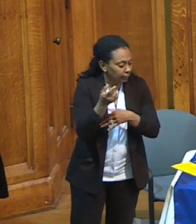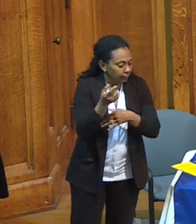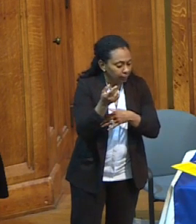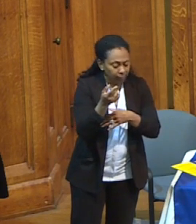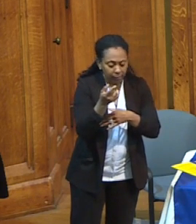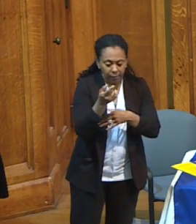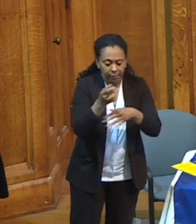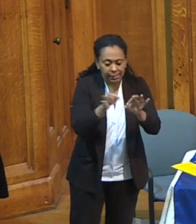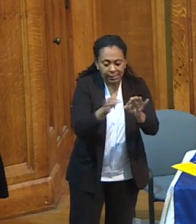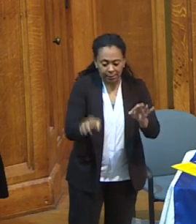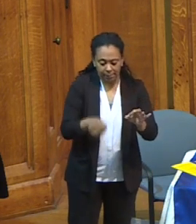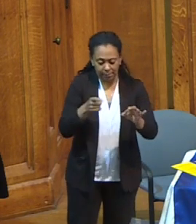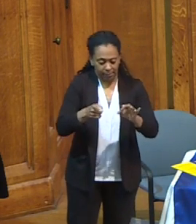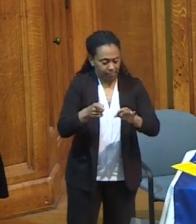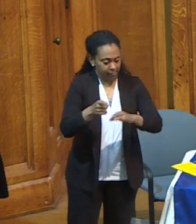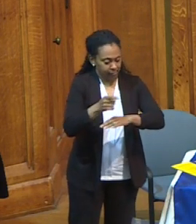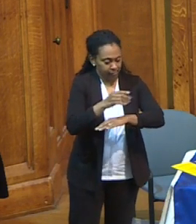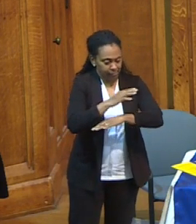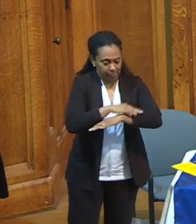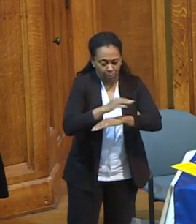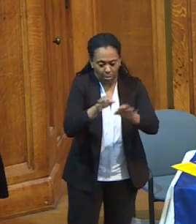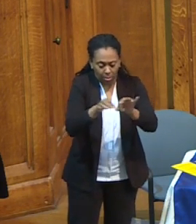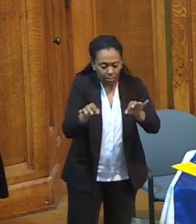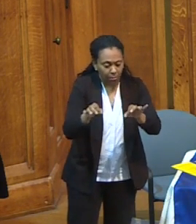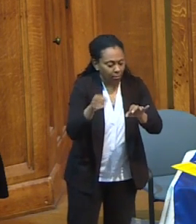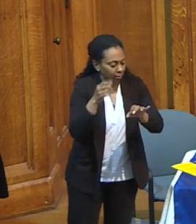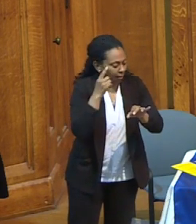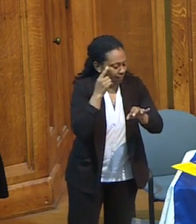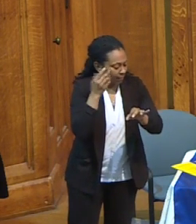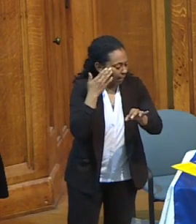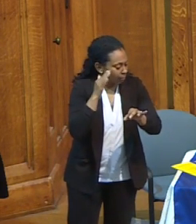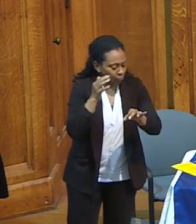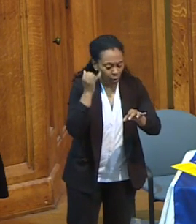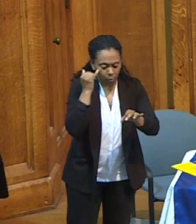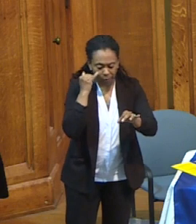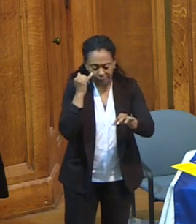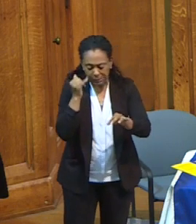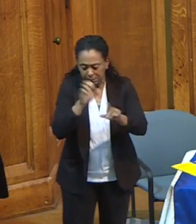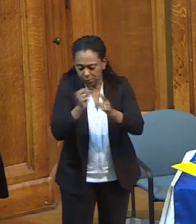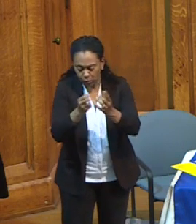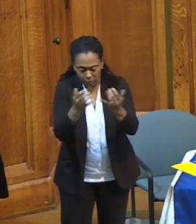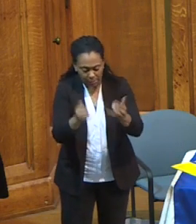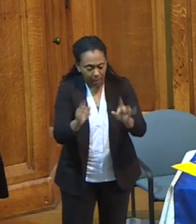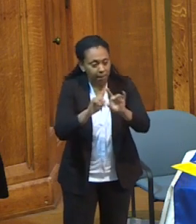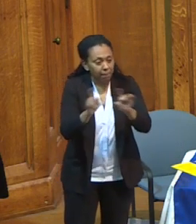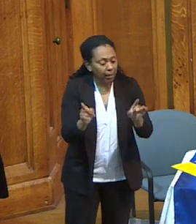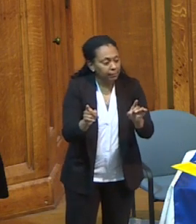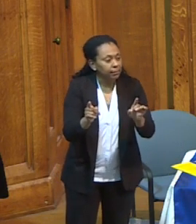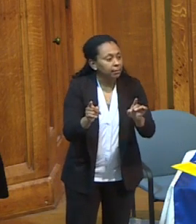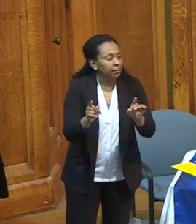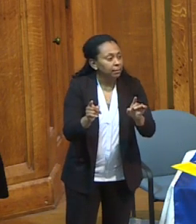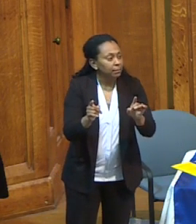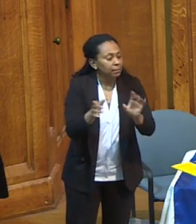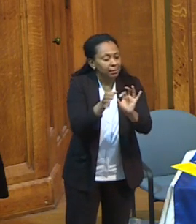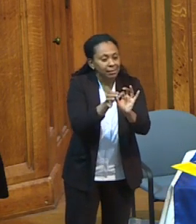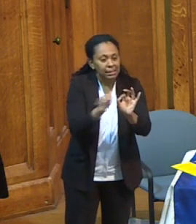This table, I strike. I think in those days, I don't know whether it's the case now but the sentence would often begin